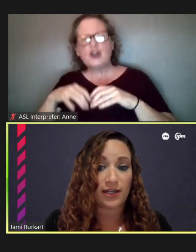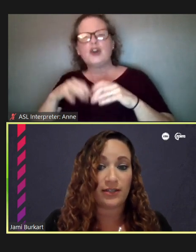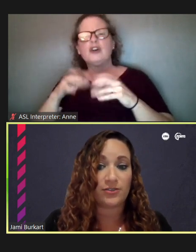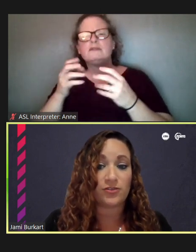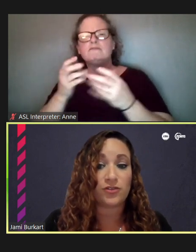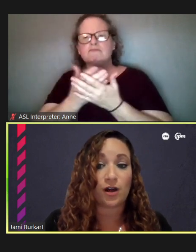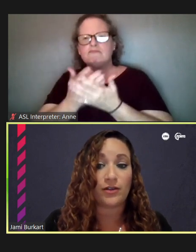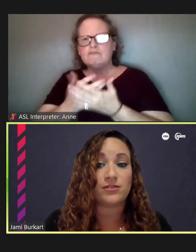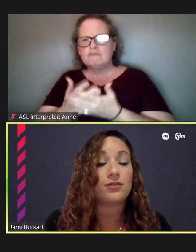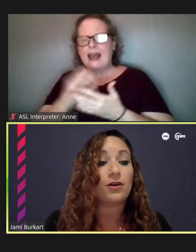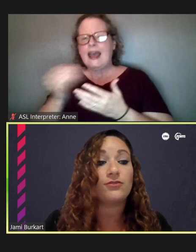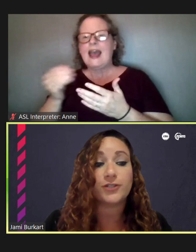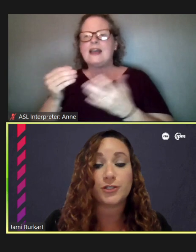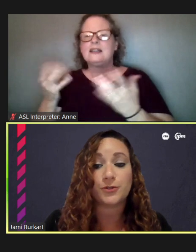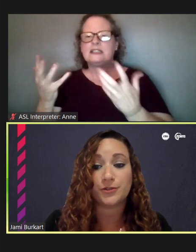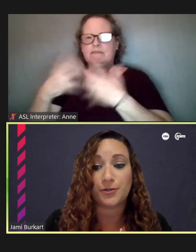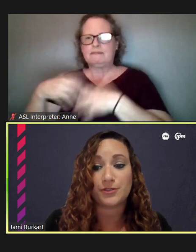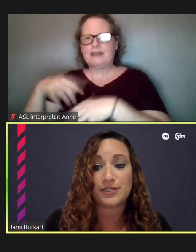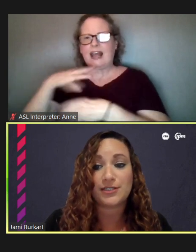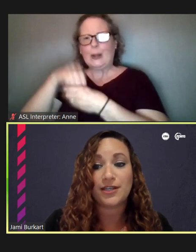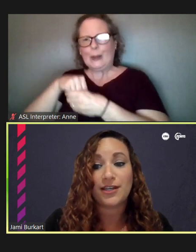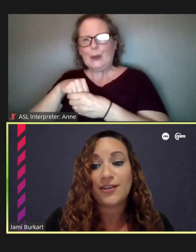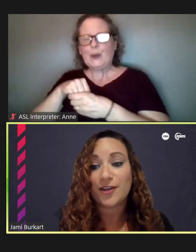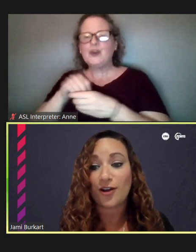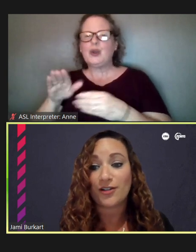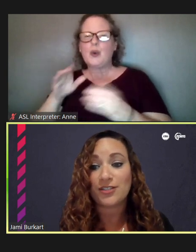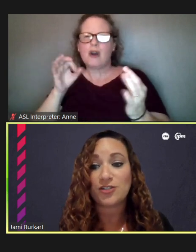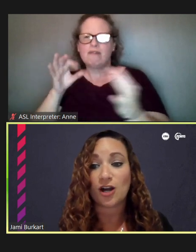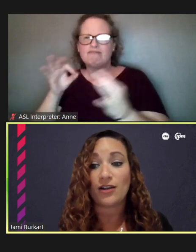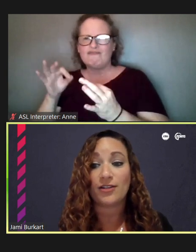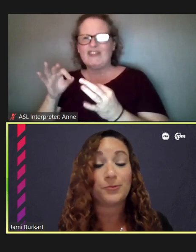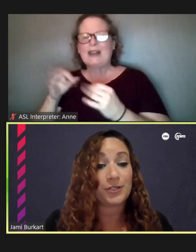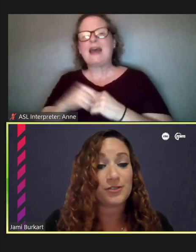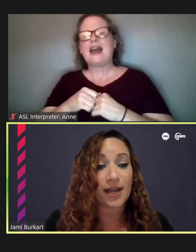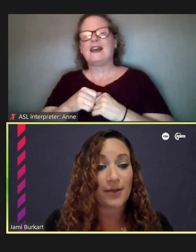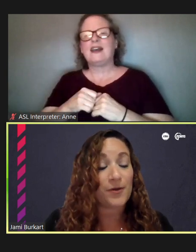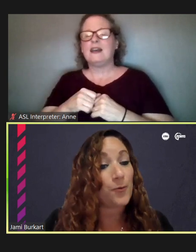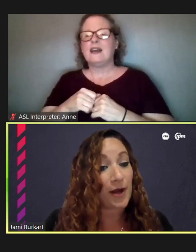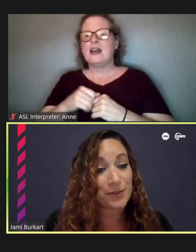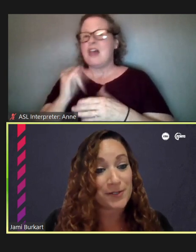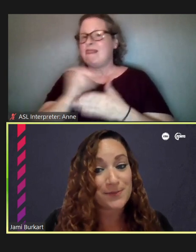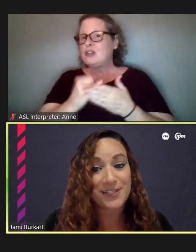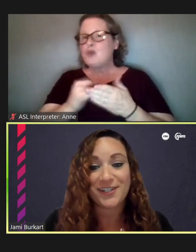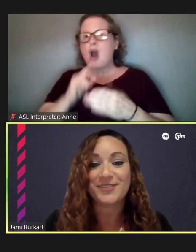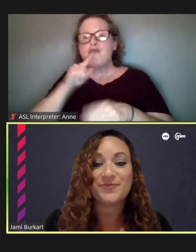into drawings called visual notes. The artists draw in real time while you are speaking.